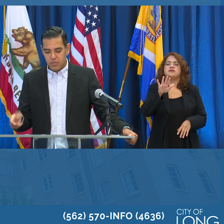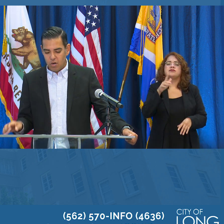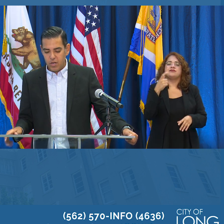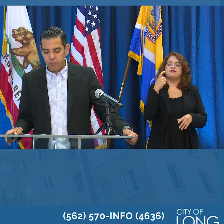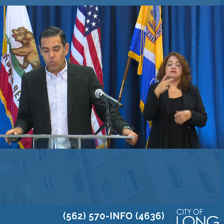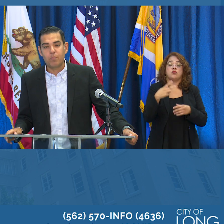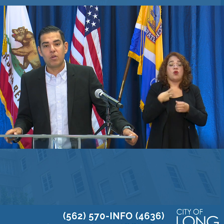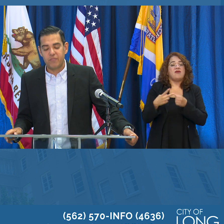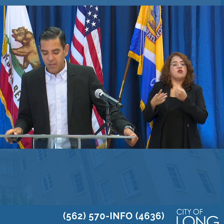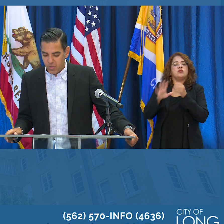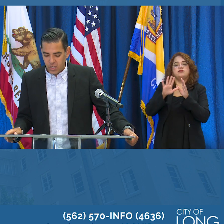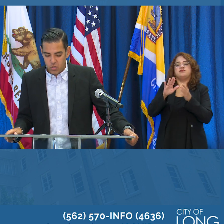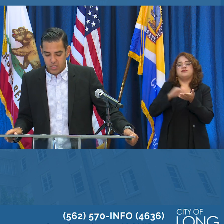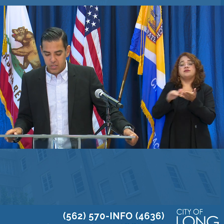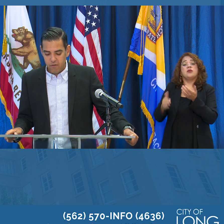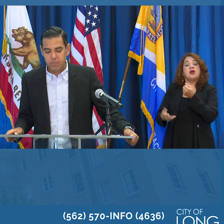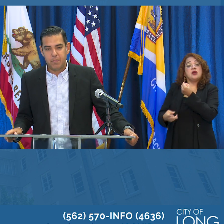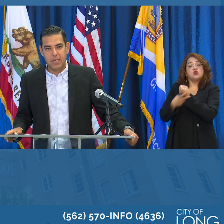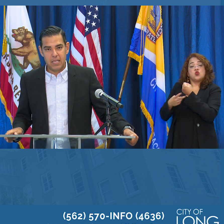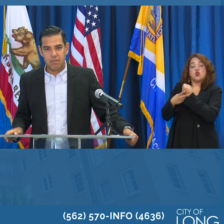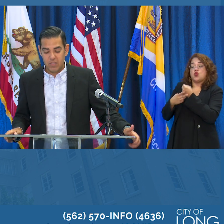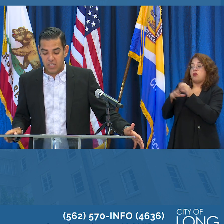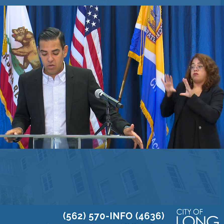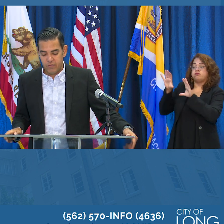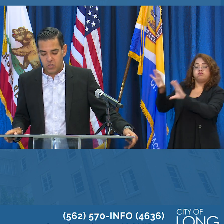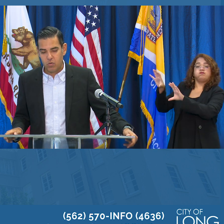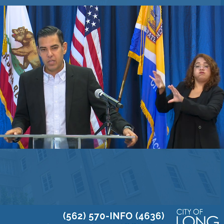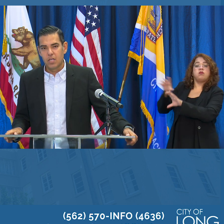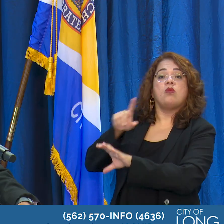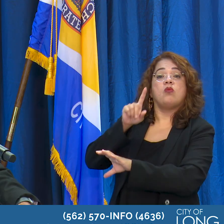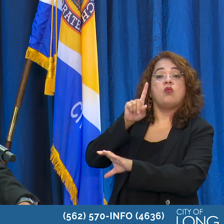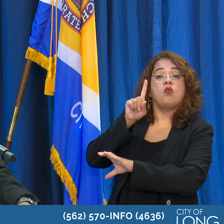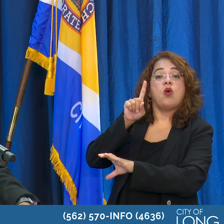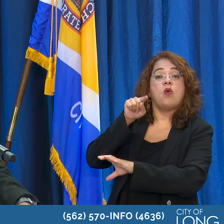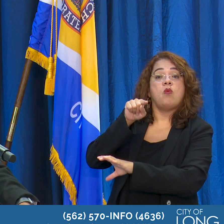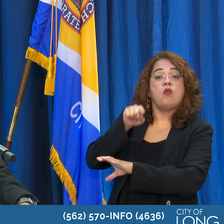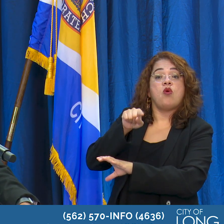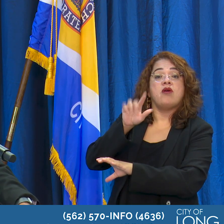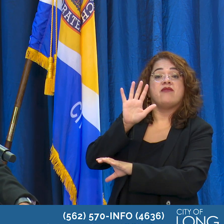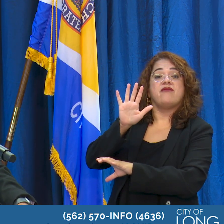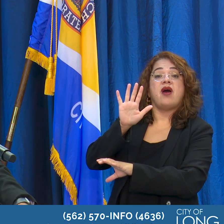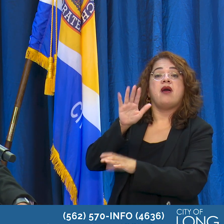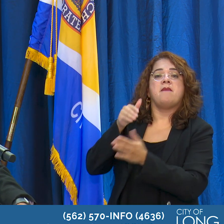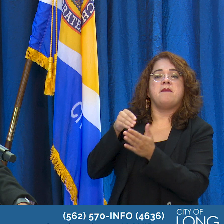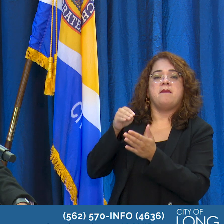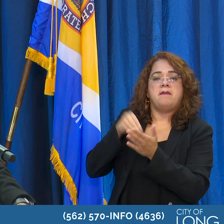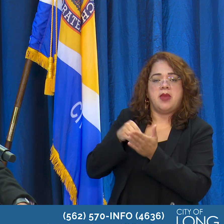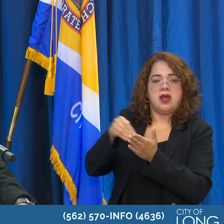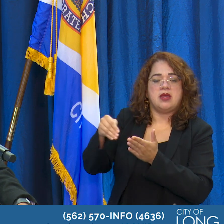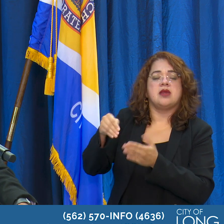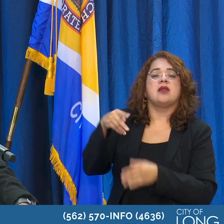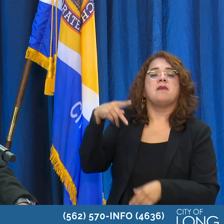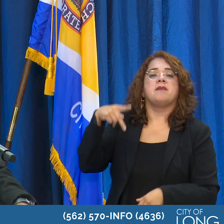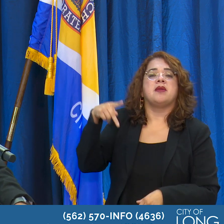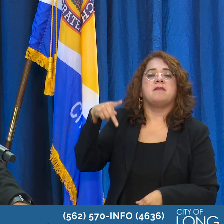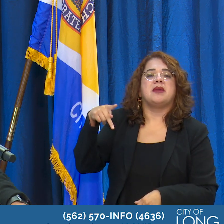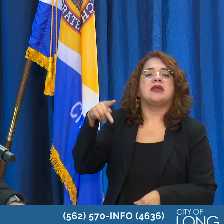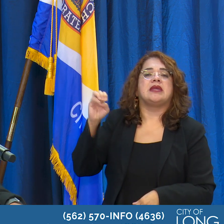sorry, over 1.5 million units of PPE that's in our inventory. We put out of course an immense amount of PPE and so I want to thank